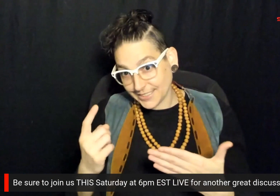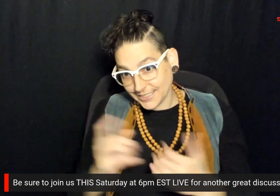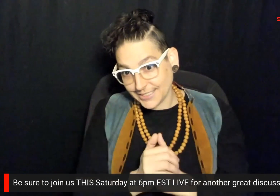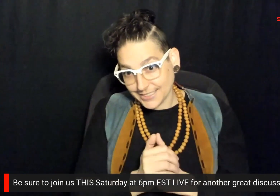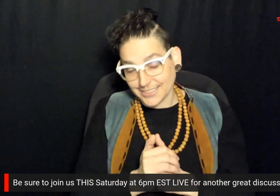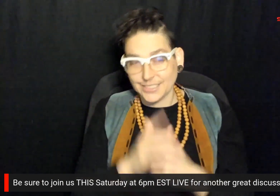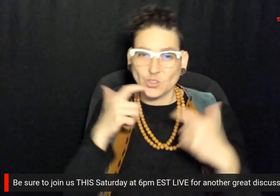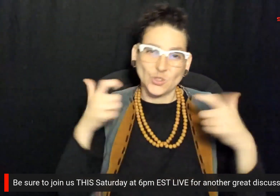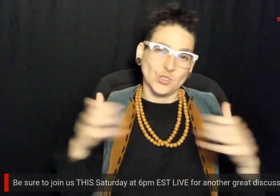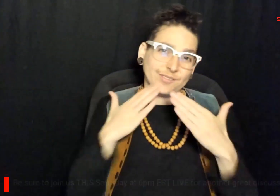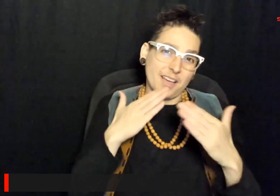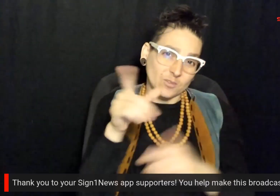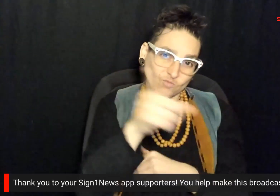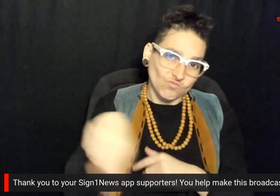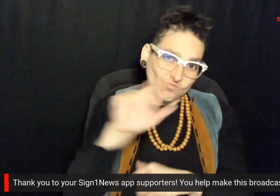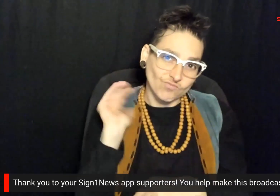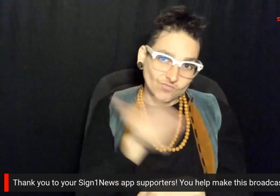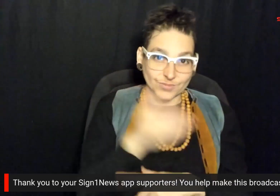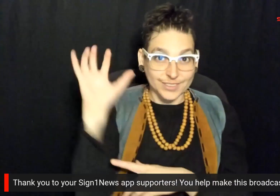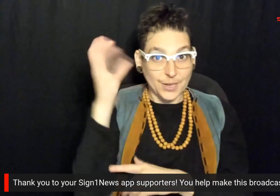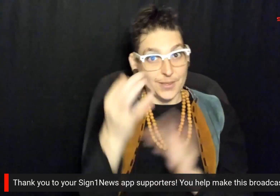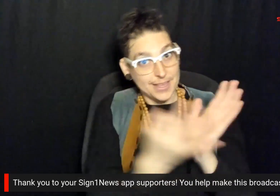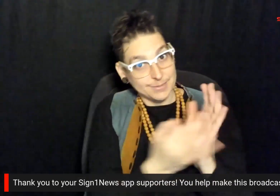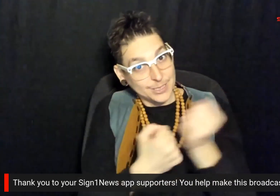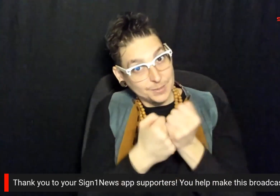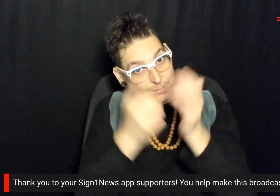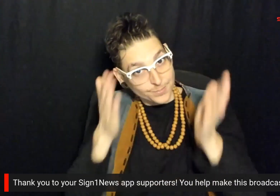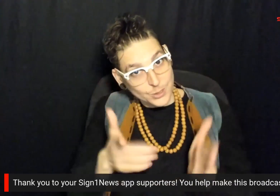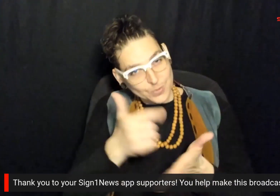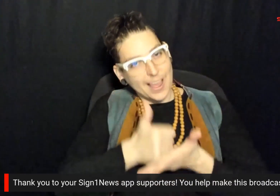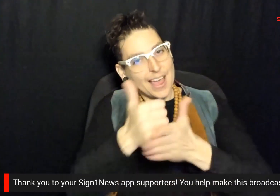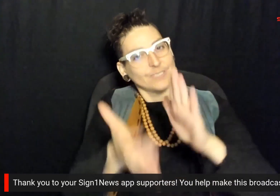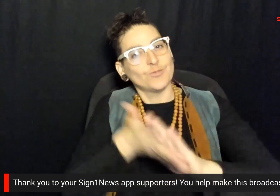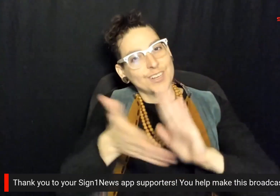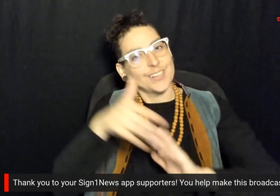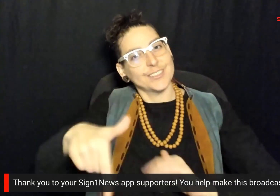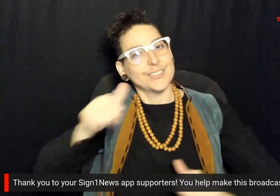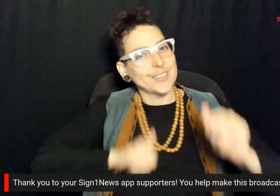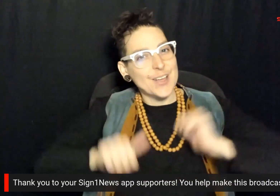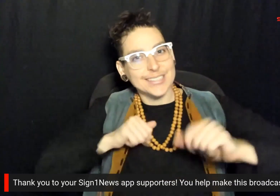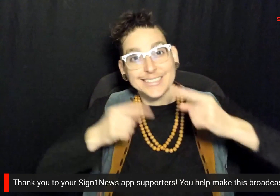of the week a big thank you to our Sign1News app supporters you help make this broadcast